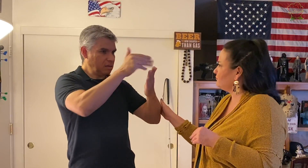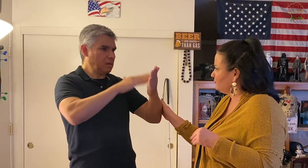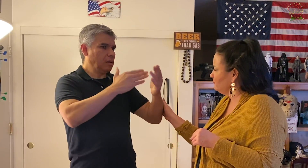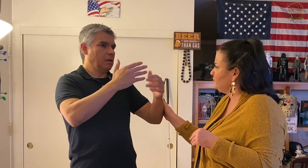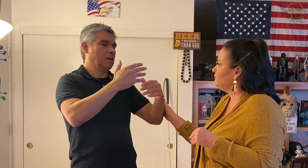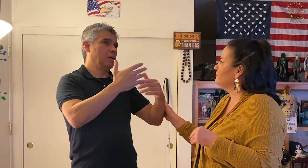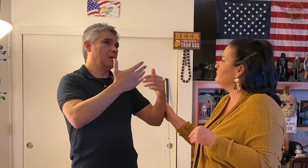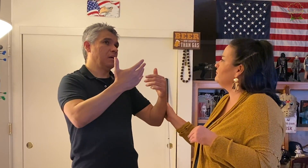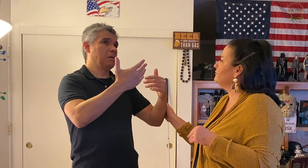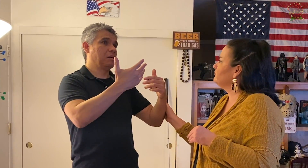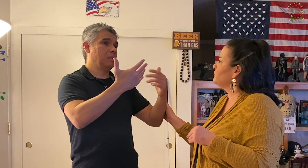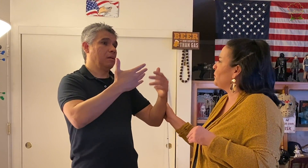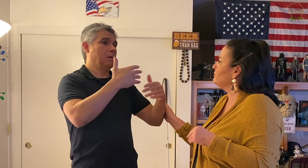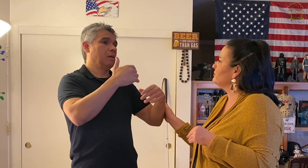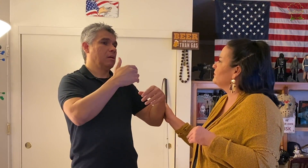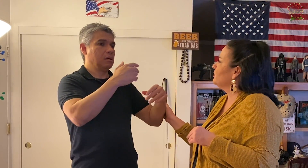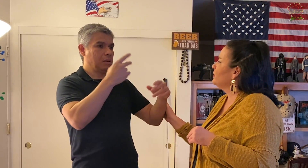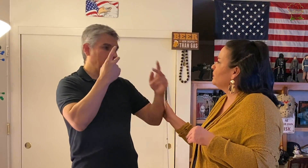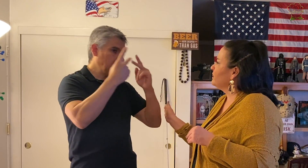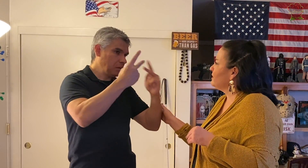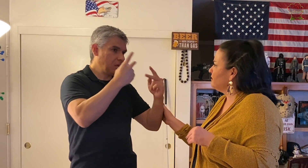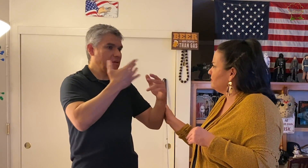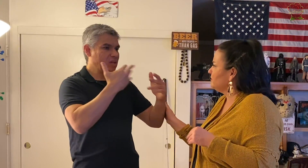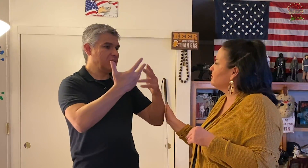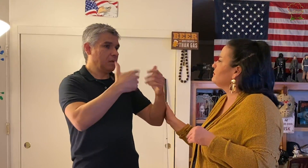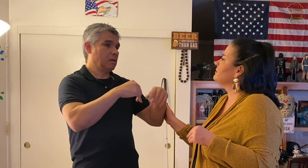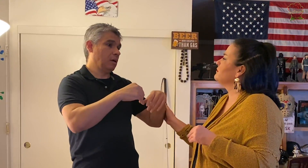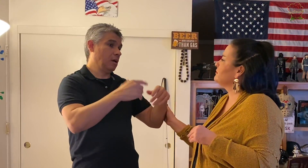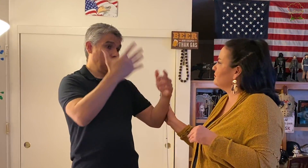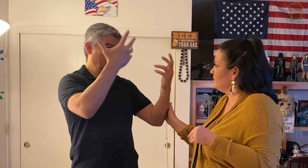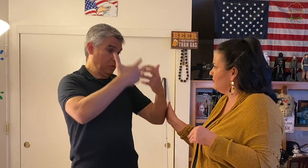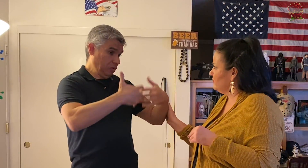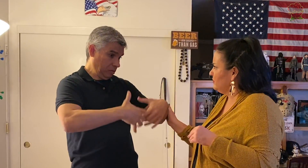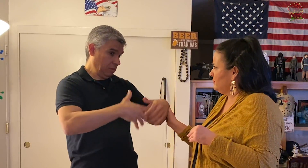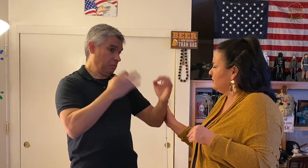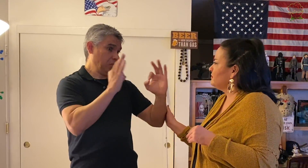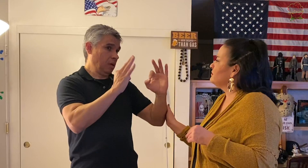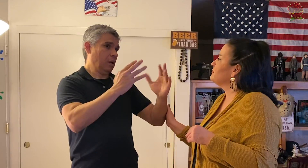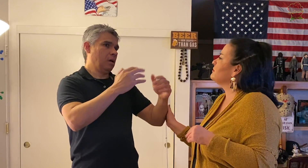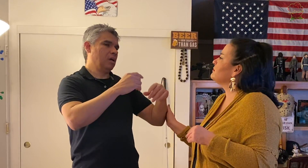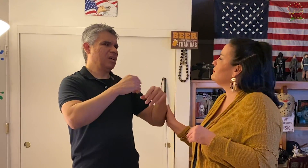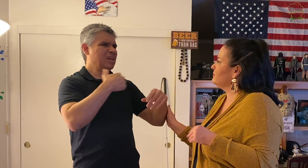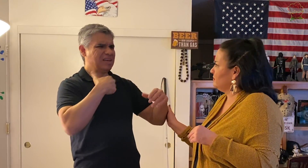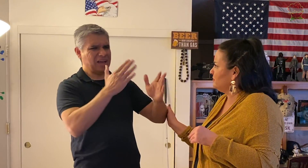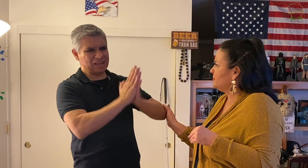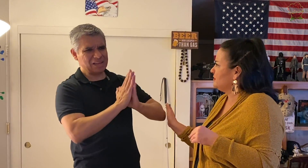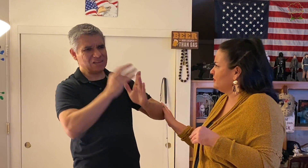It's hard to paint.